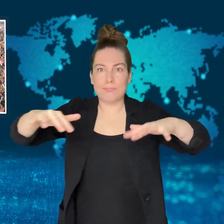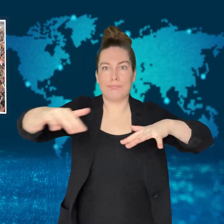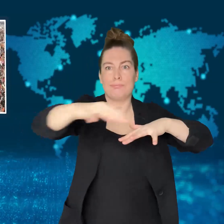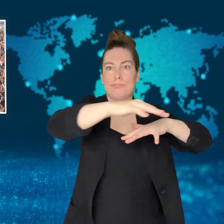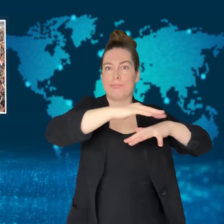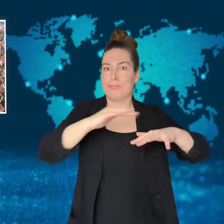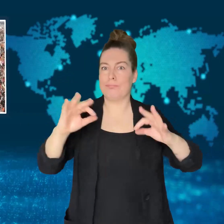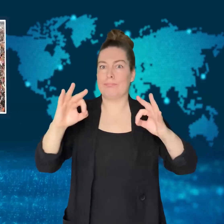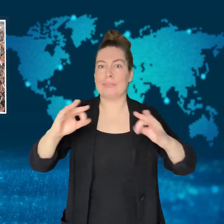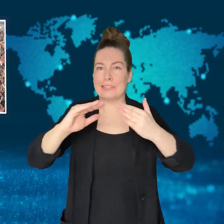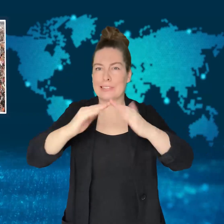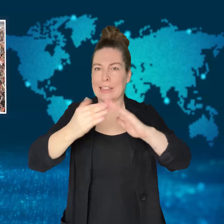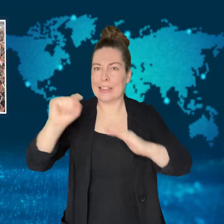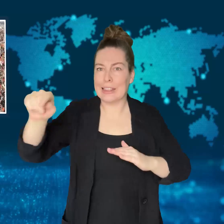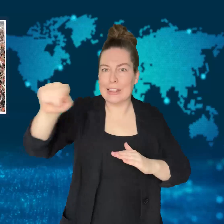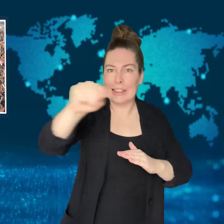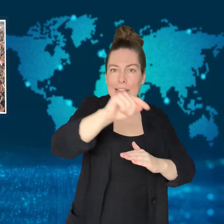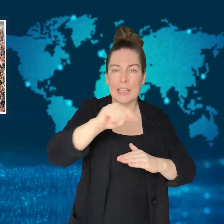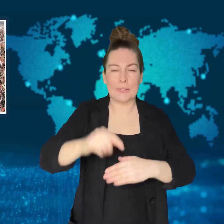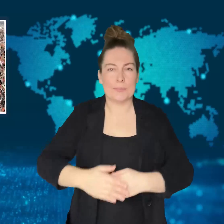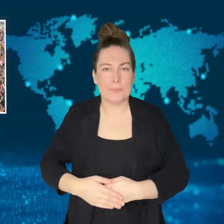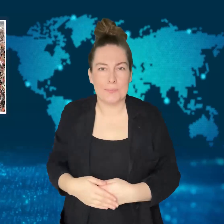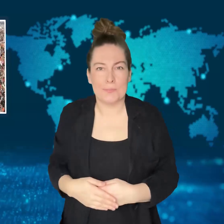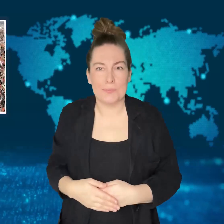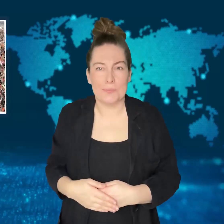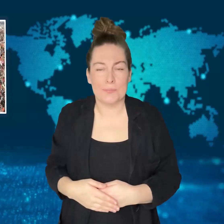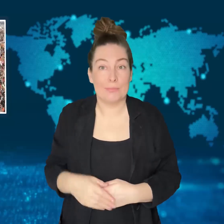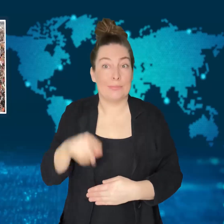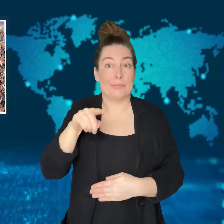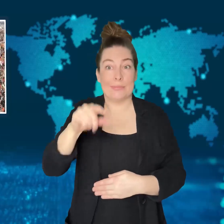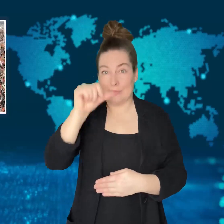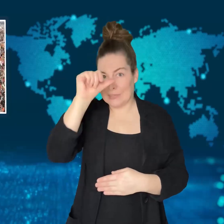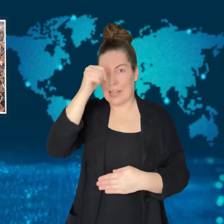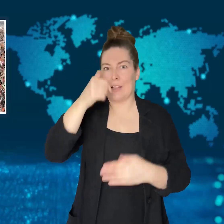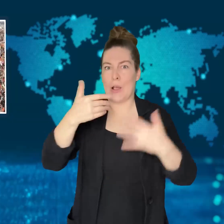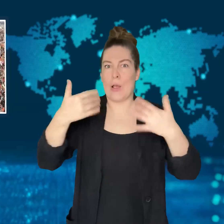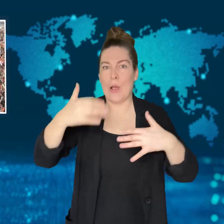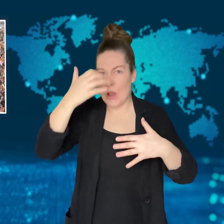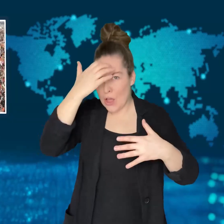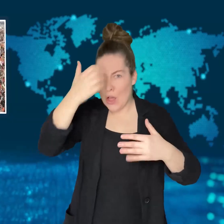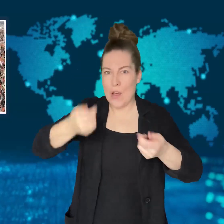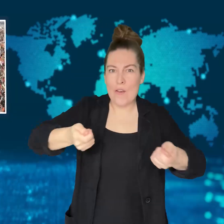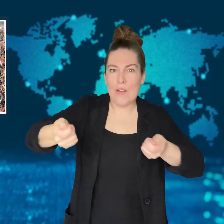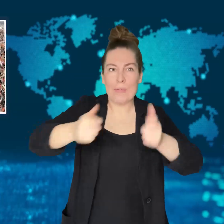Additional security personnel are stationed around